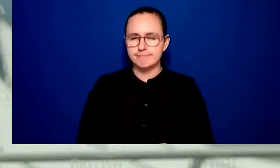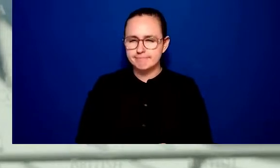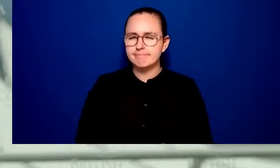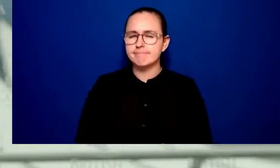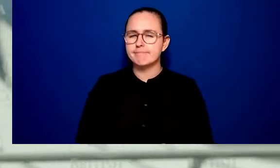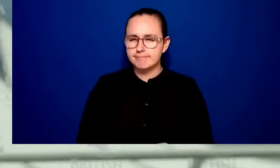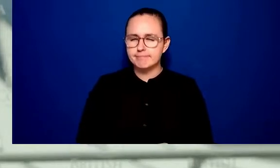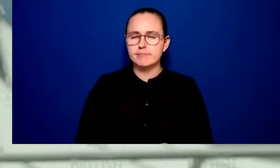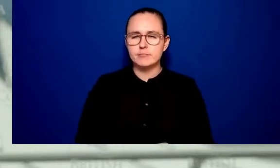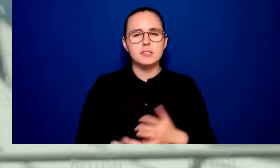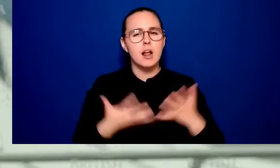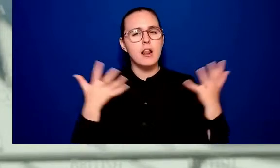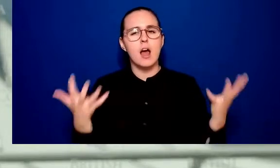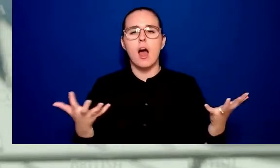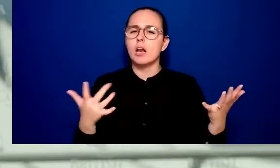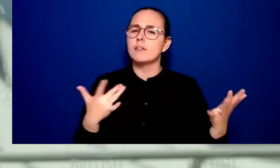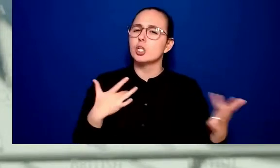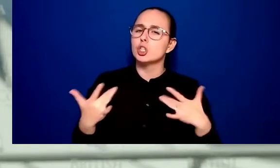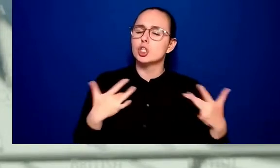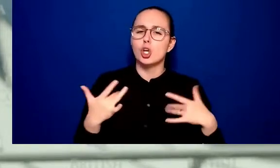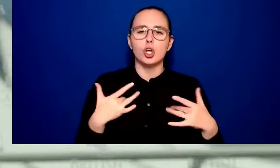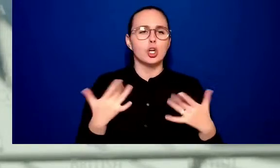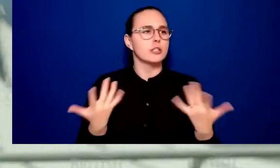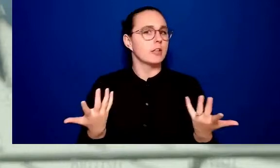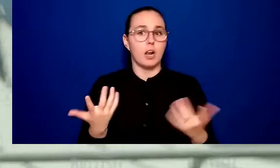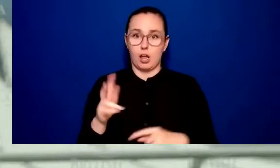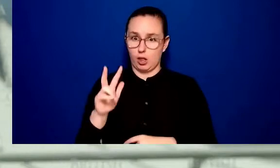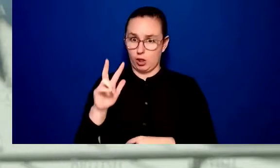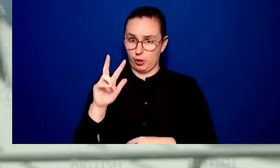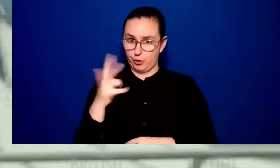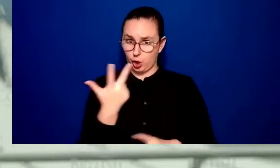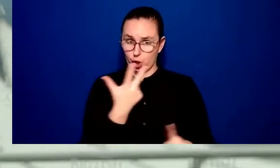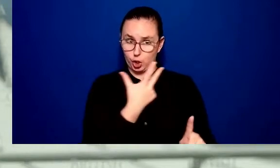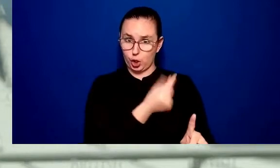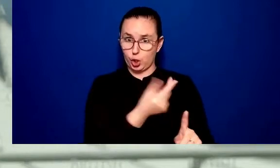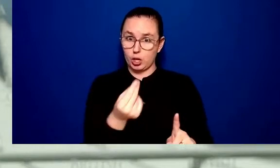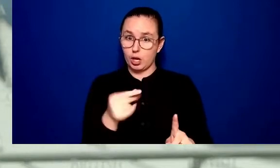whether there's a booster dose needed with Johnson and Johnson now and whether it would be